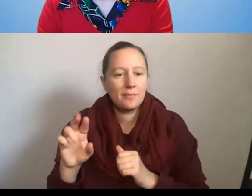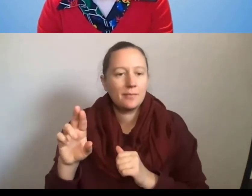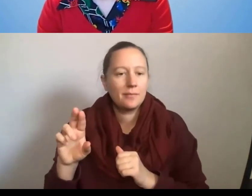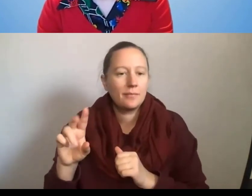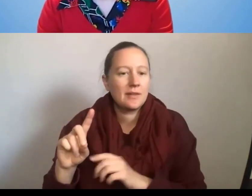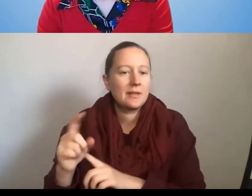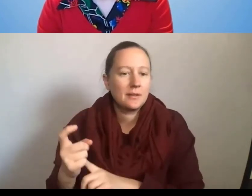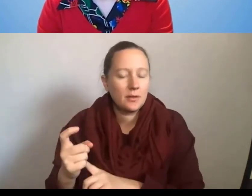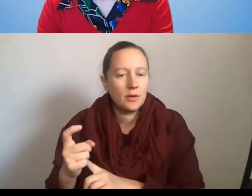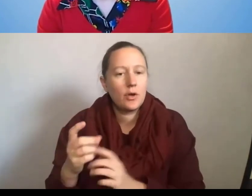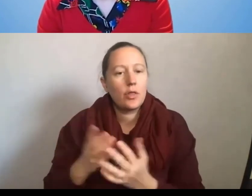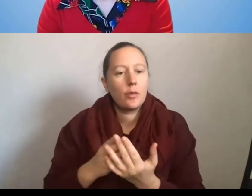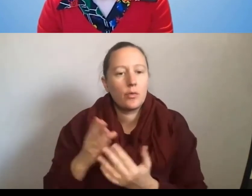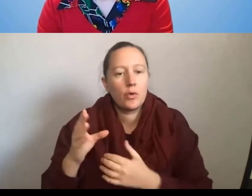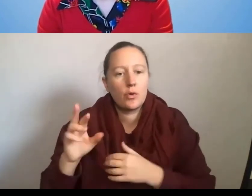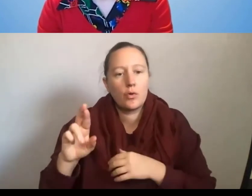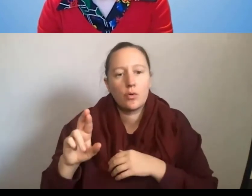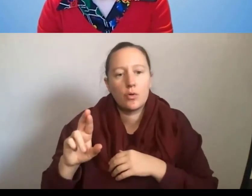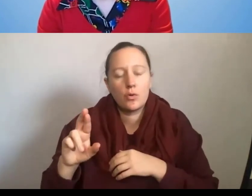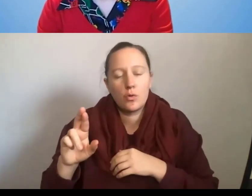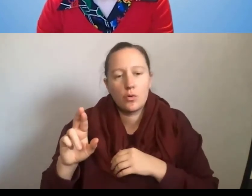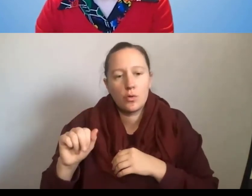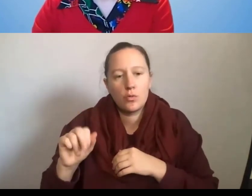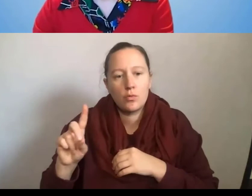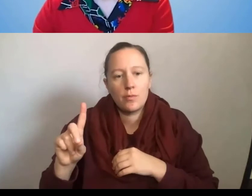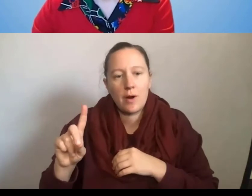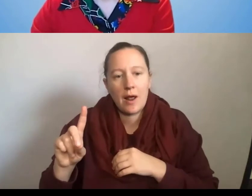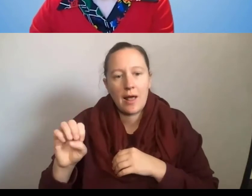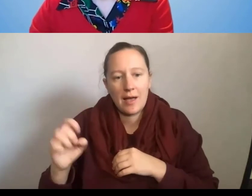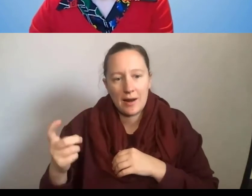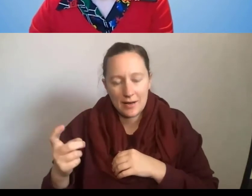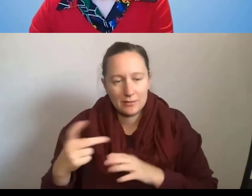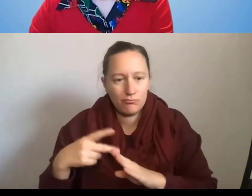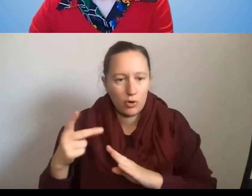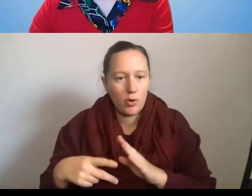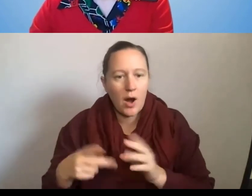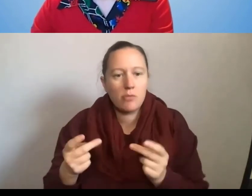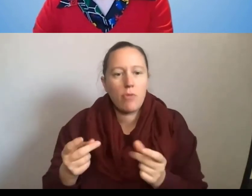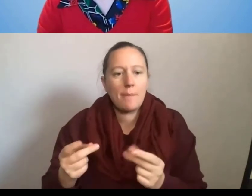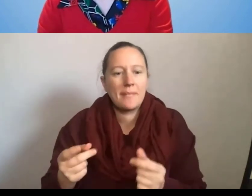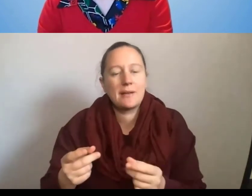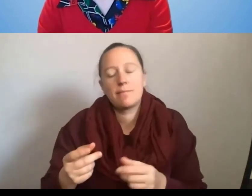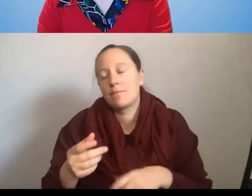the Rapid Acceleration of Diagnostics program, and part of the reason why the projects